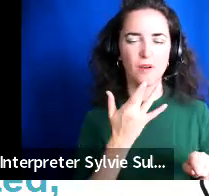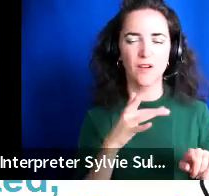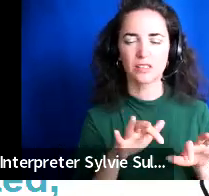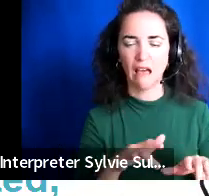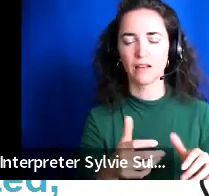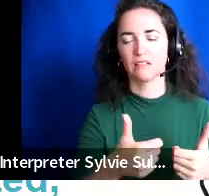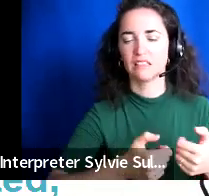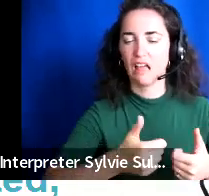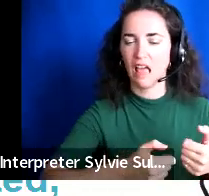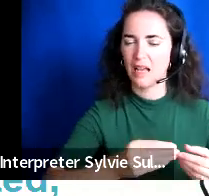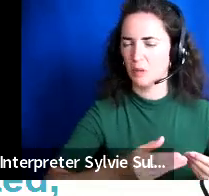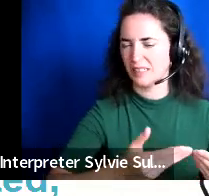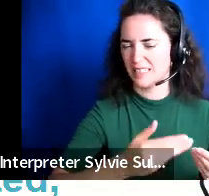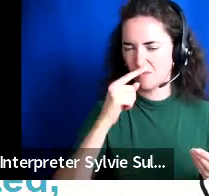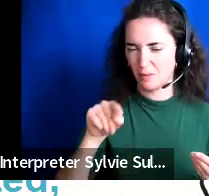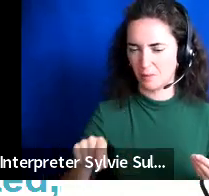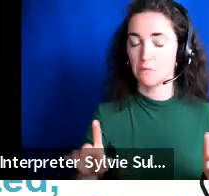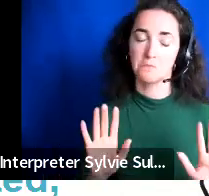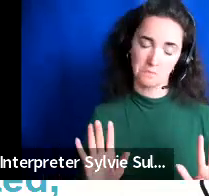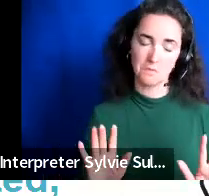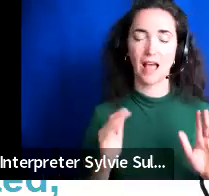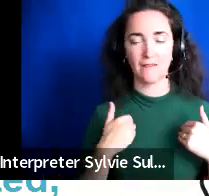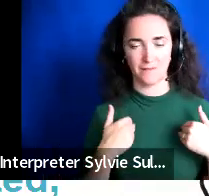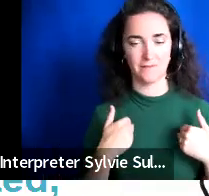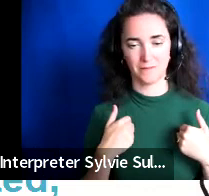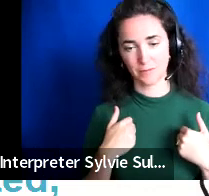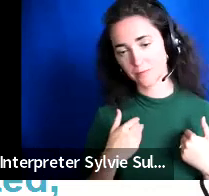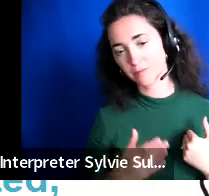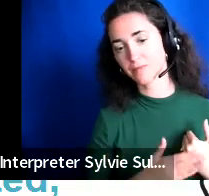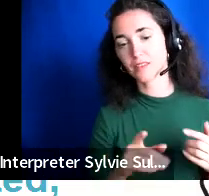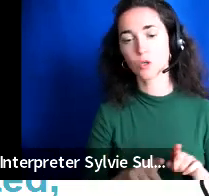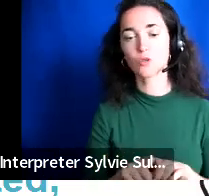So there are those options as well. There are also 3 Spanish centers.